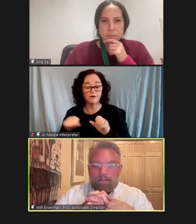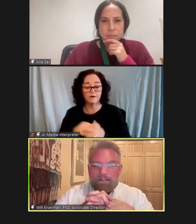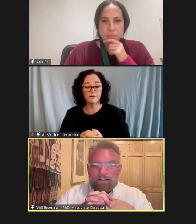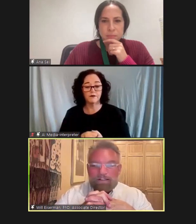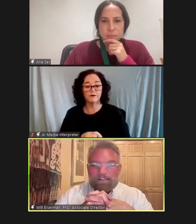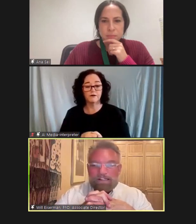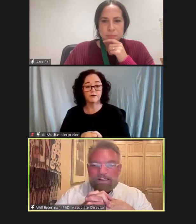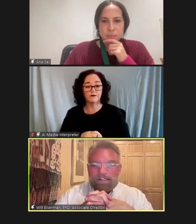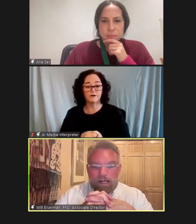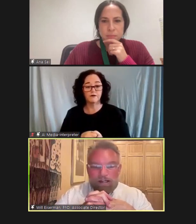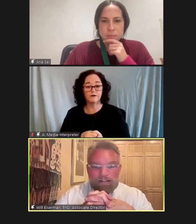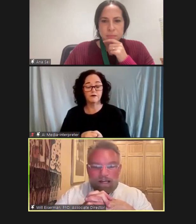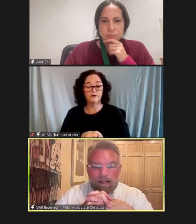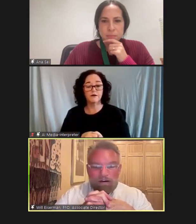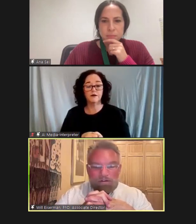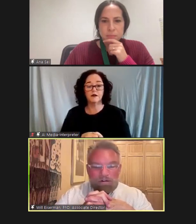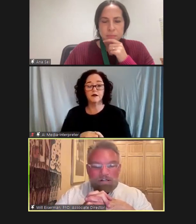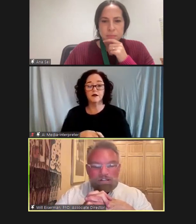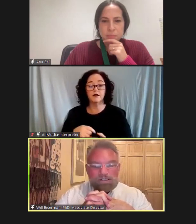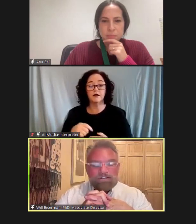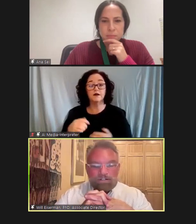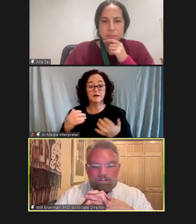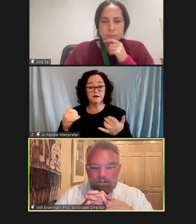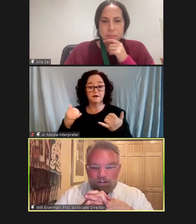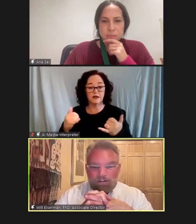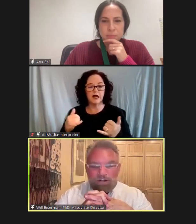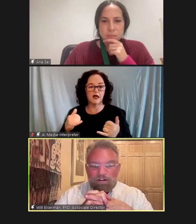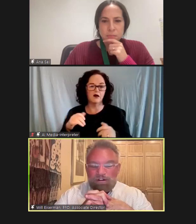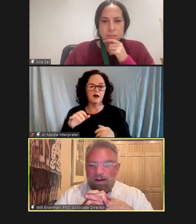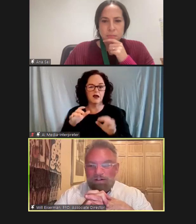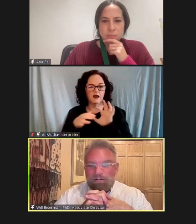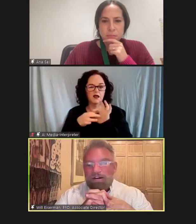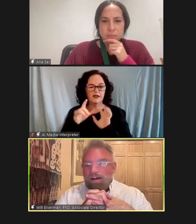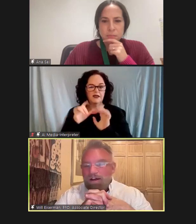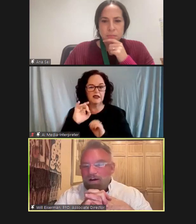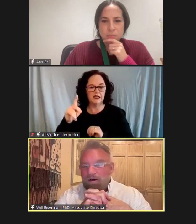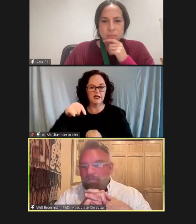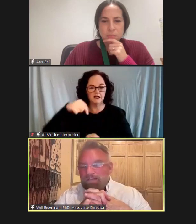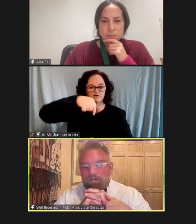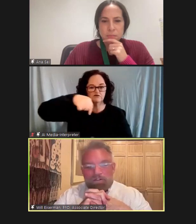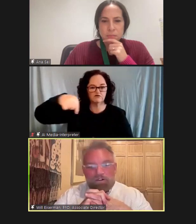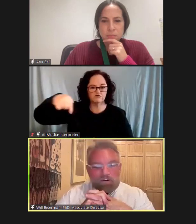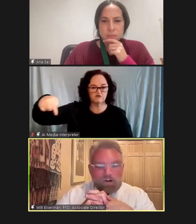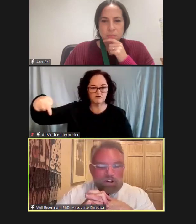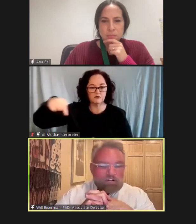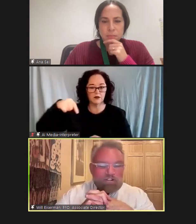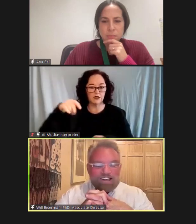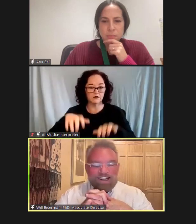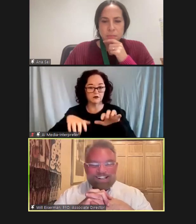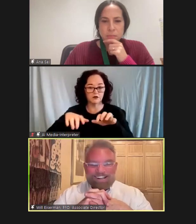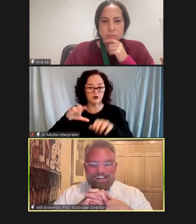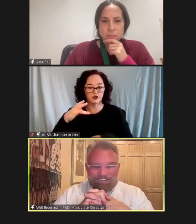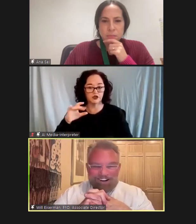is in the chat now just look there now